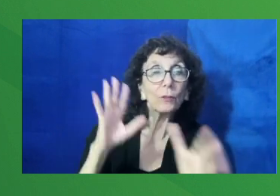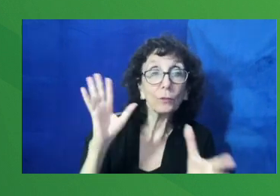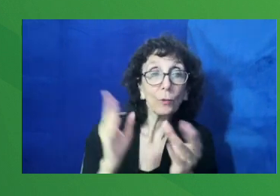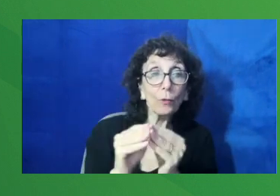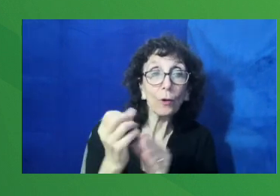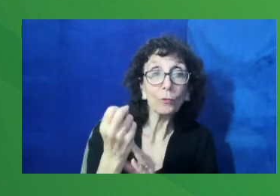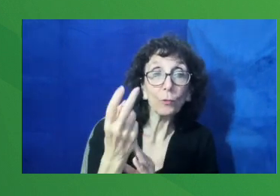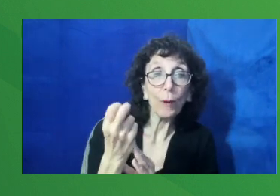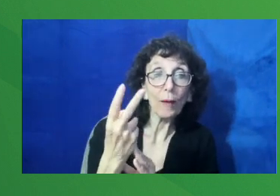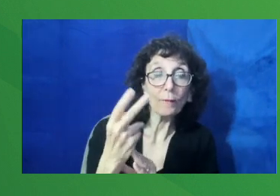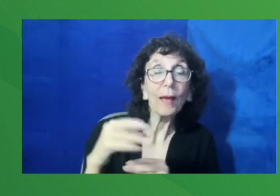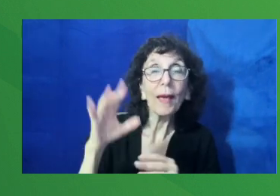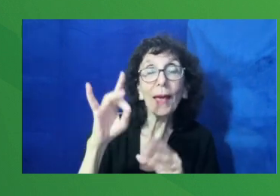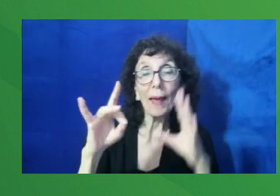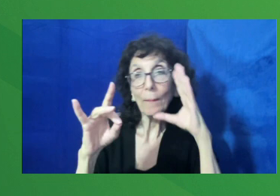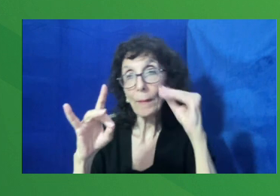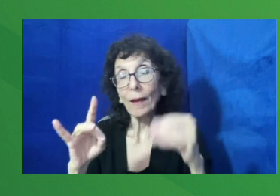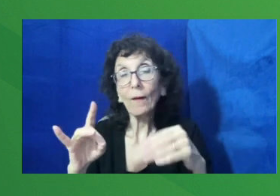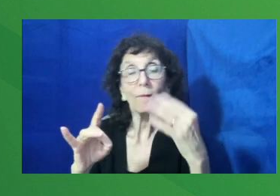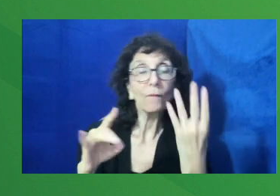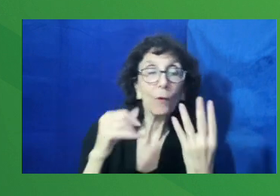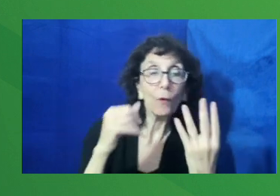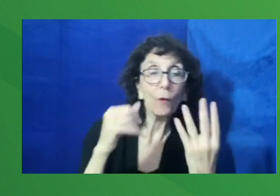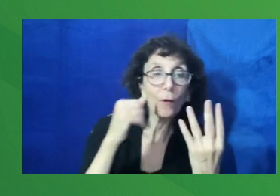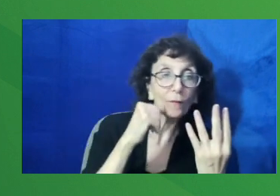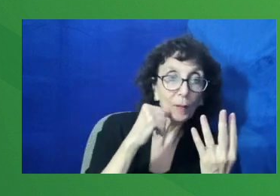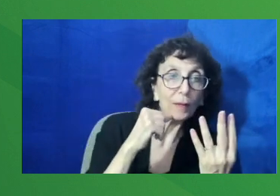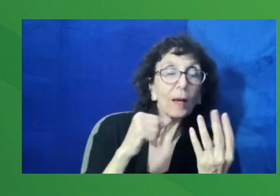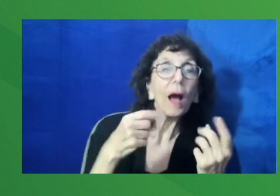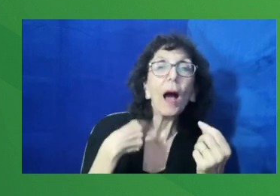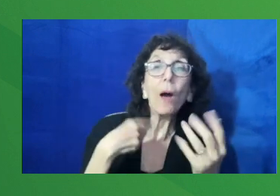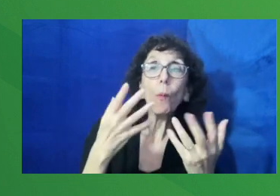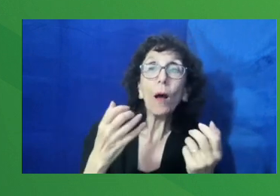eight male, four female. And I wanna sort of briefly identify, over the six weeks,